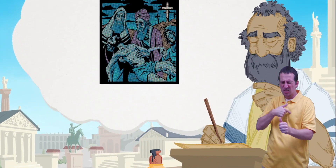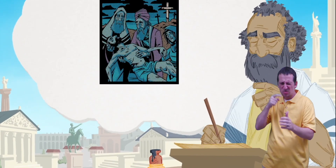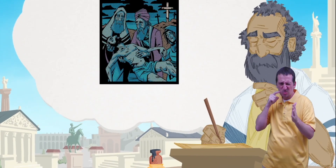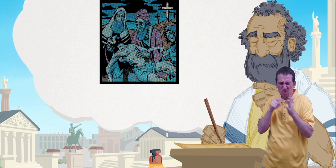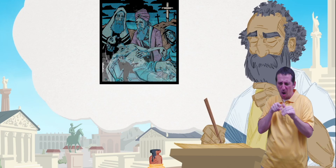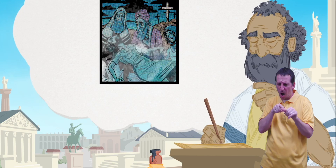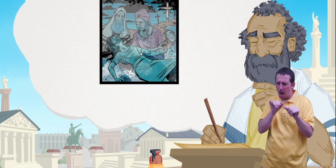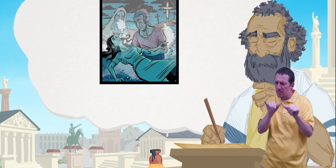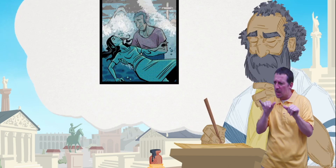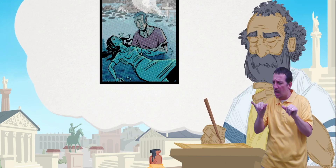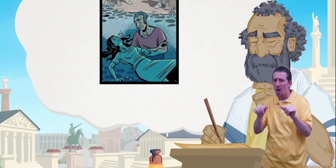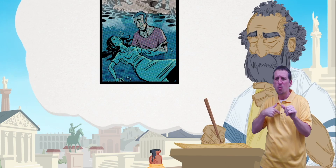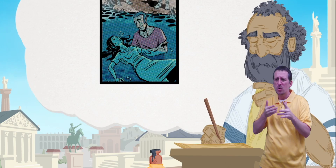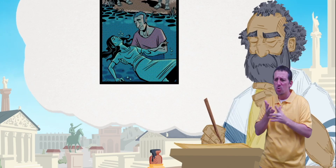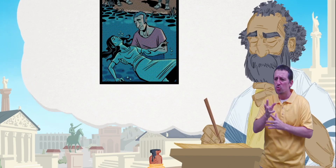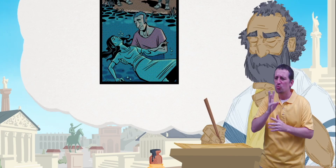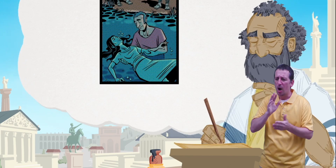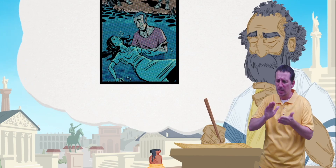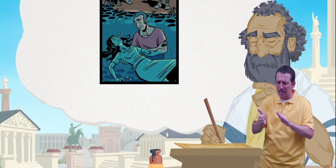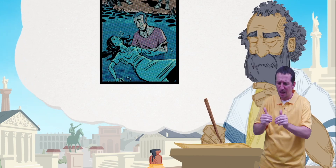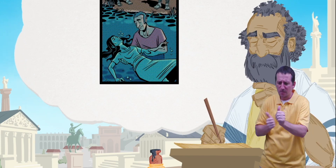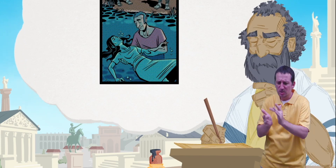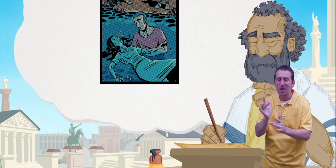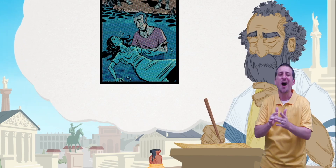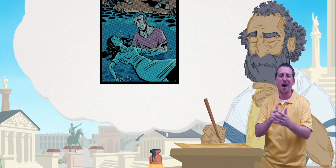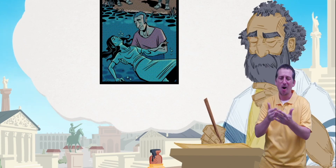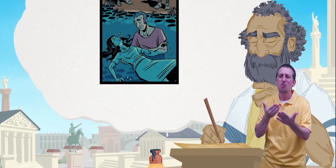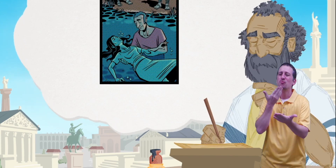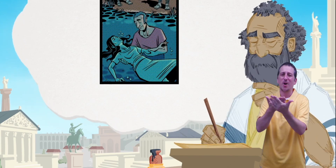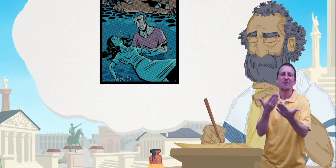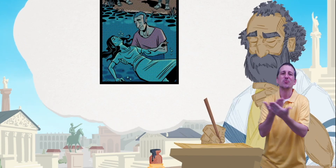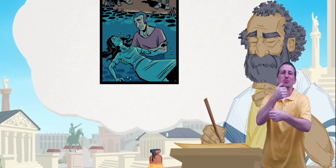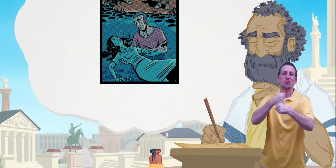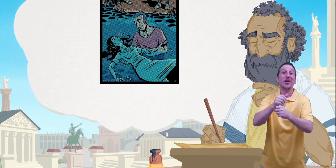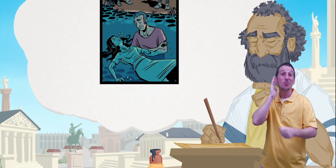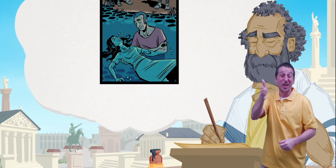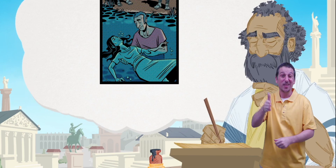It’s about participating in this ancient pattern of going through the waters of death and following Jesus into the new creation.